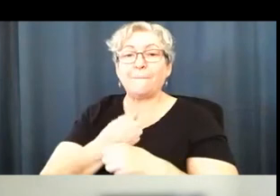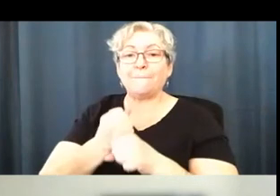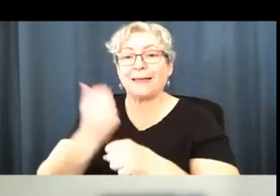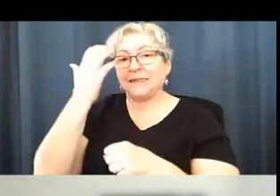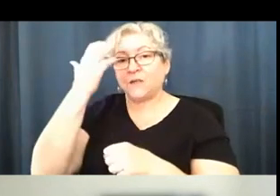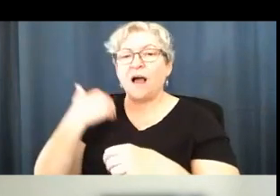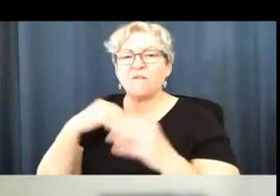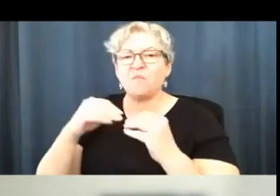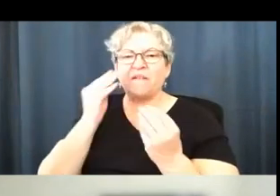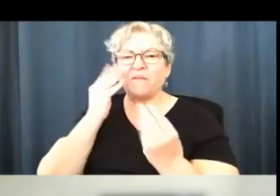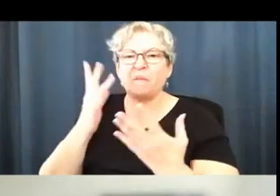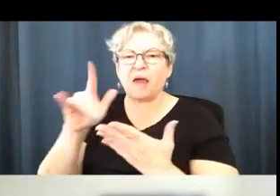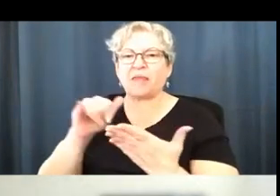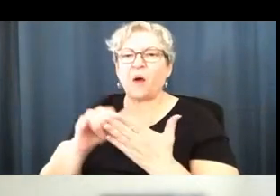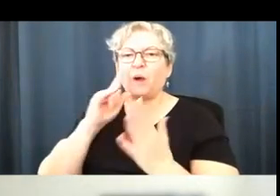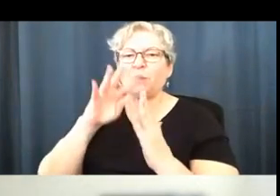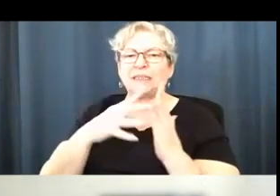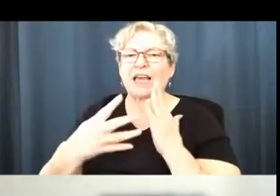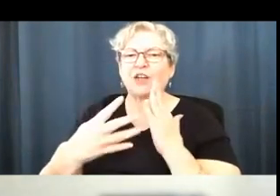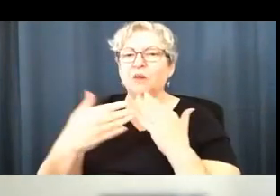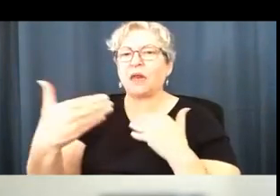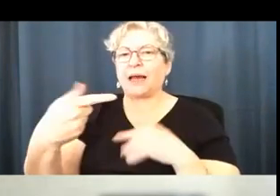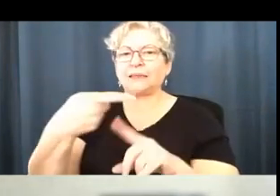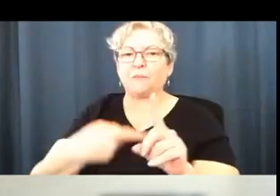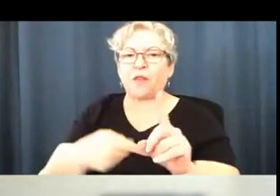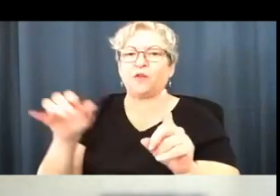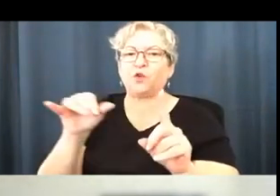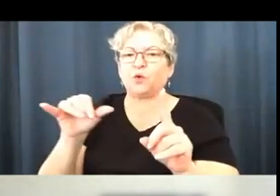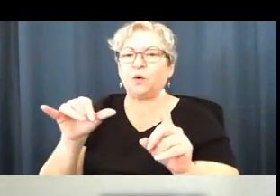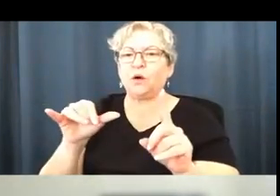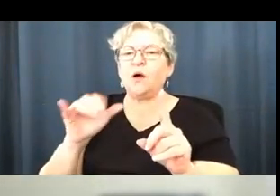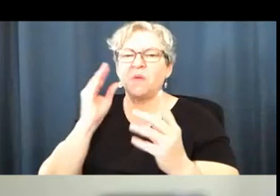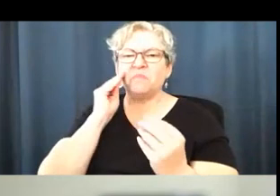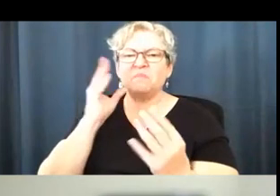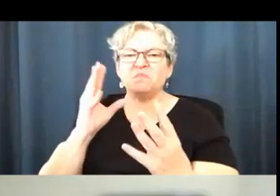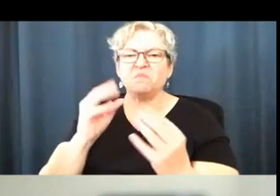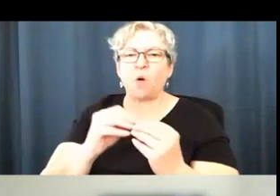I think that'll be scheduled in the next month or so. But more details will be coming for that. But I wanted to make sure you all knew